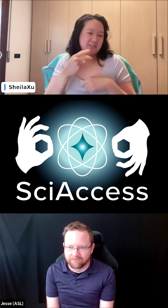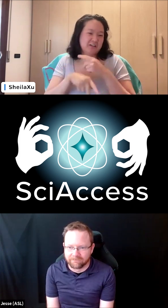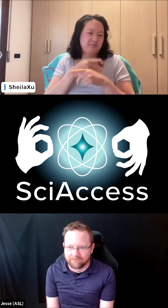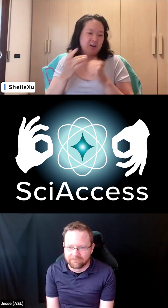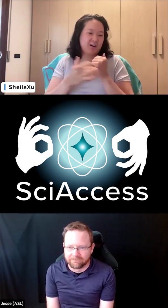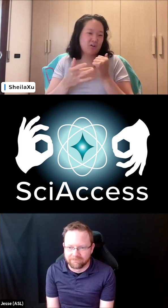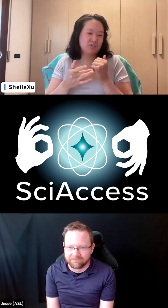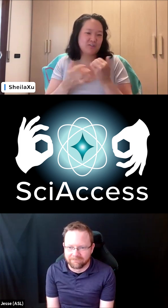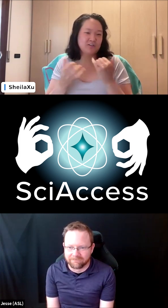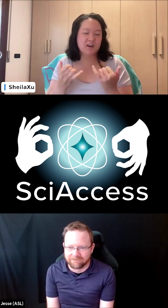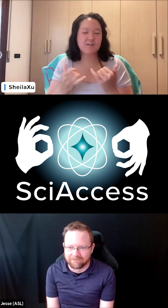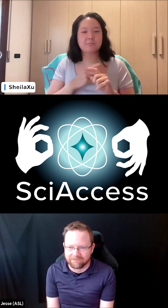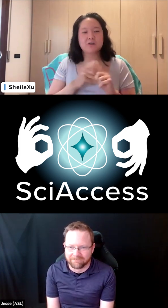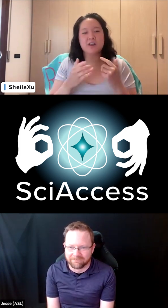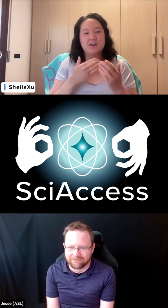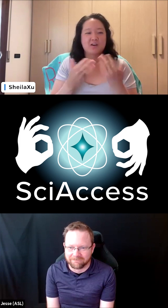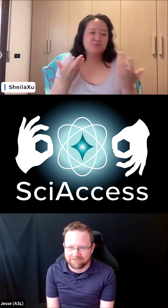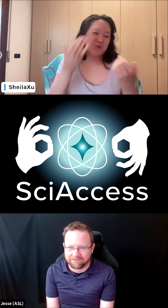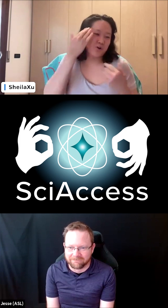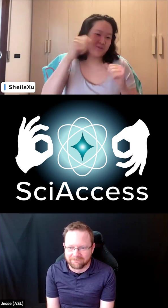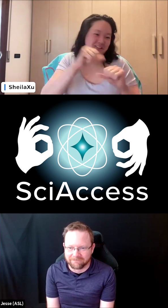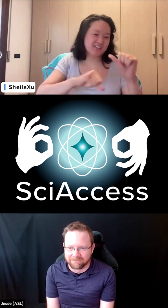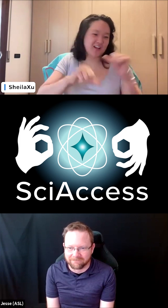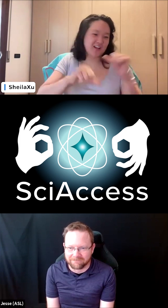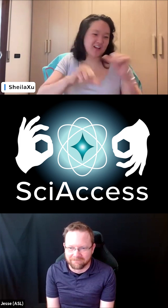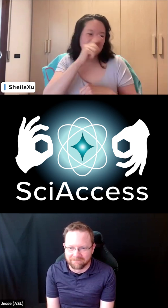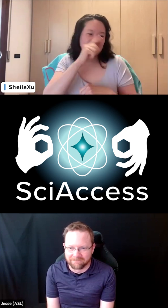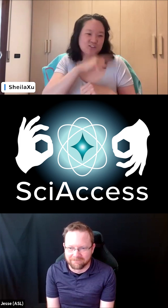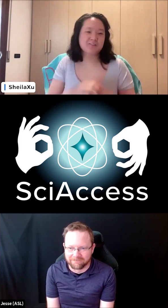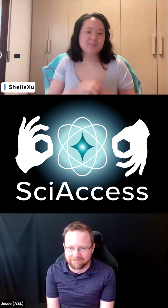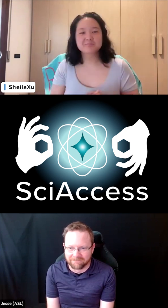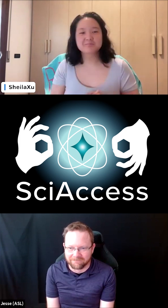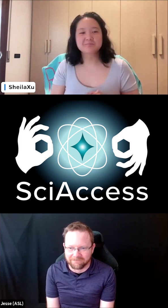technology at the moment. It's a simulated science type thing.